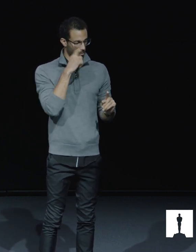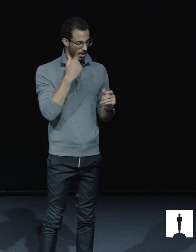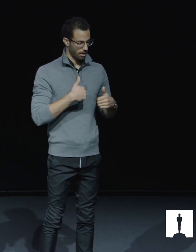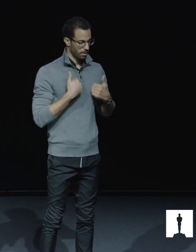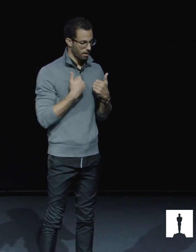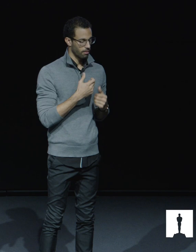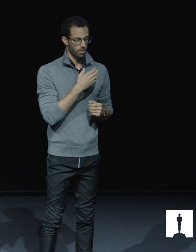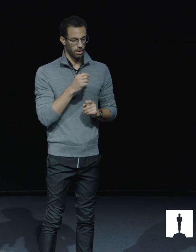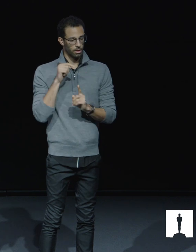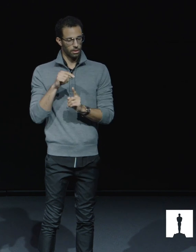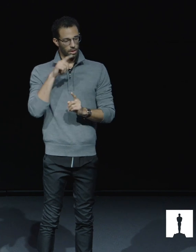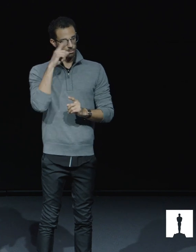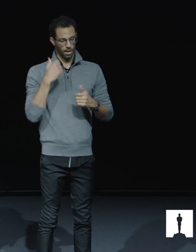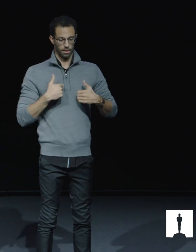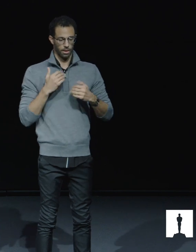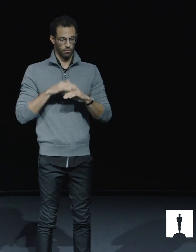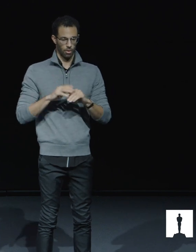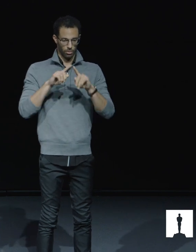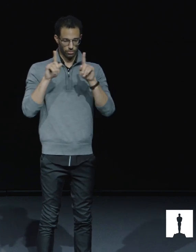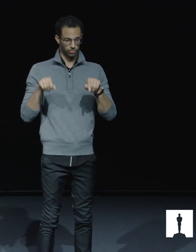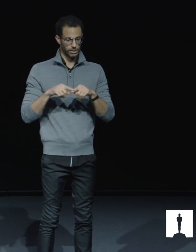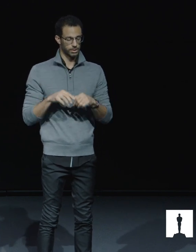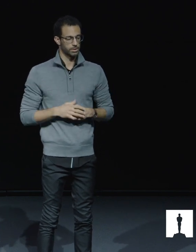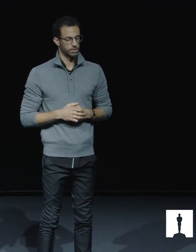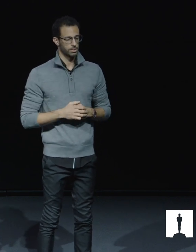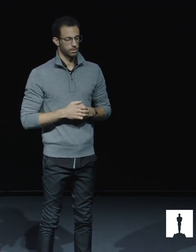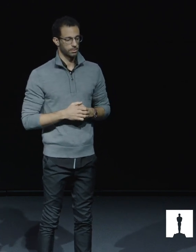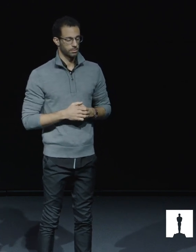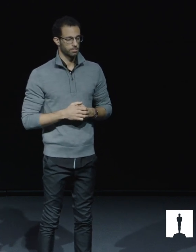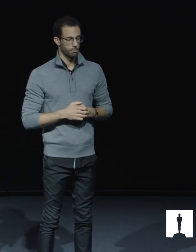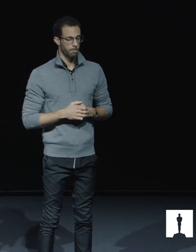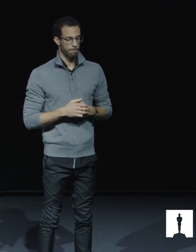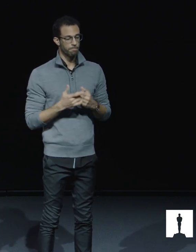and the rendering of Black life on the screen. This particularly informed his sense of the